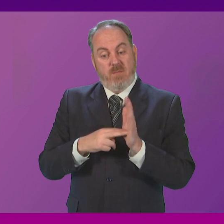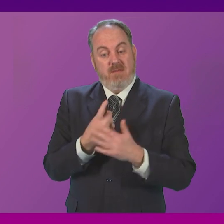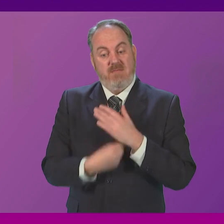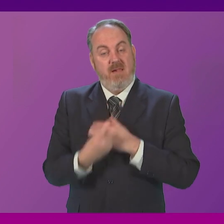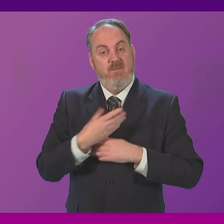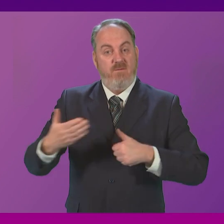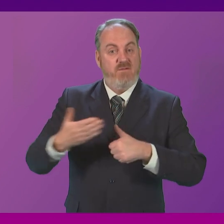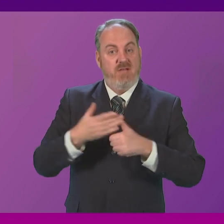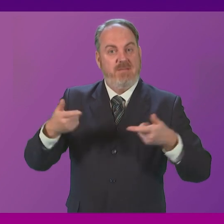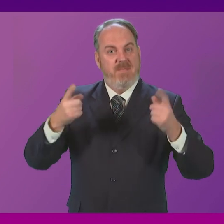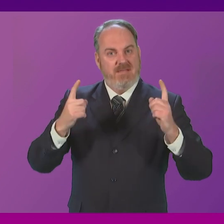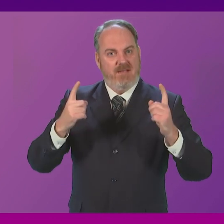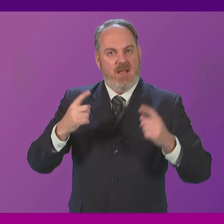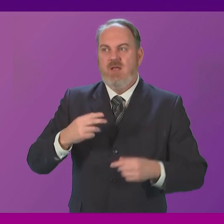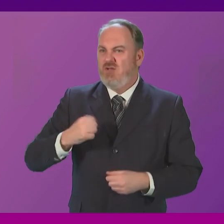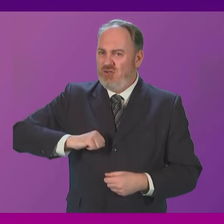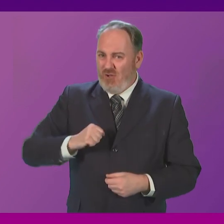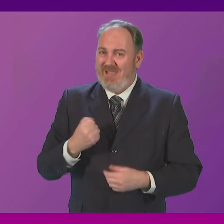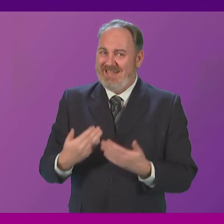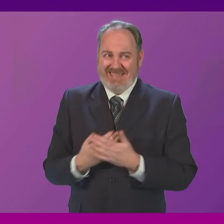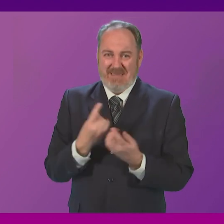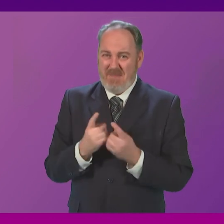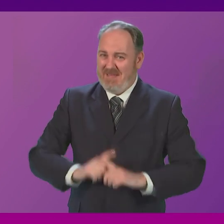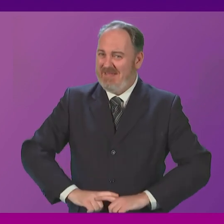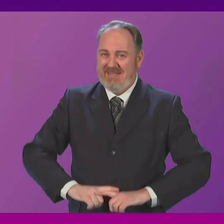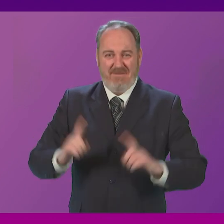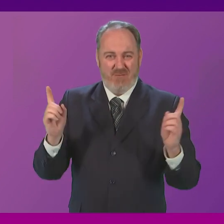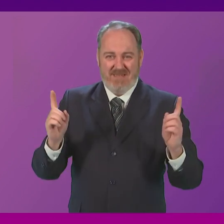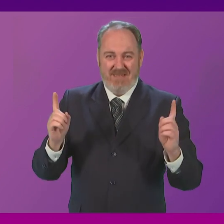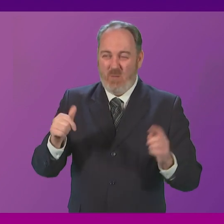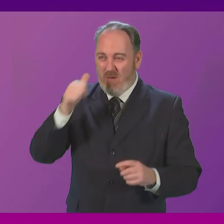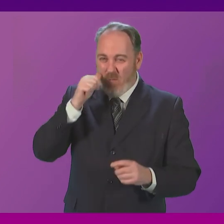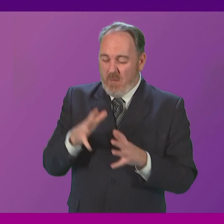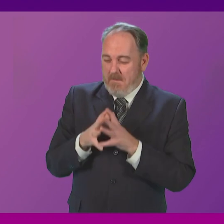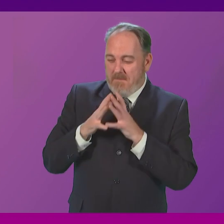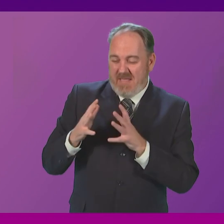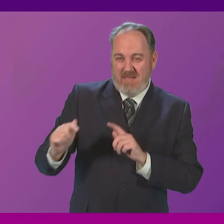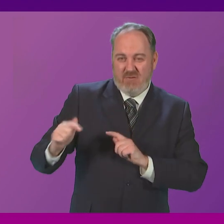that Scotland needed a real alternative that was focused on the big challenges that our country was facing.